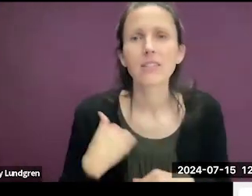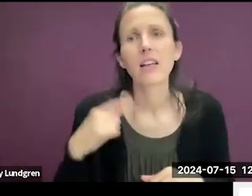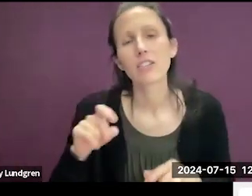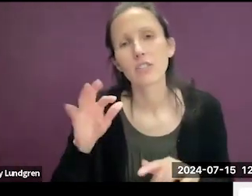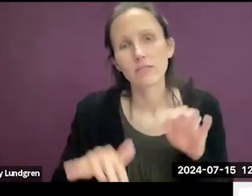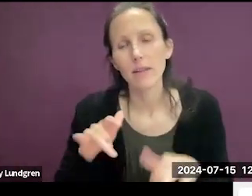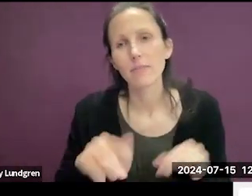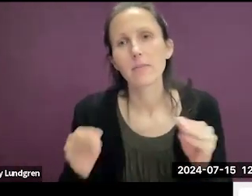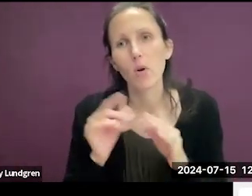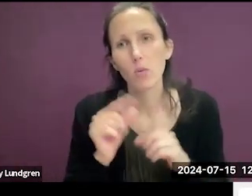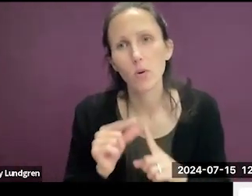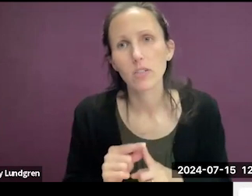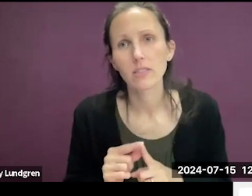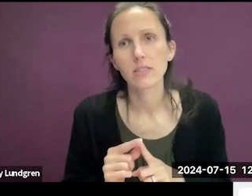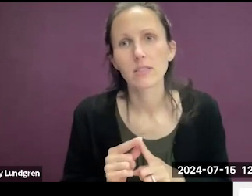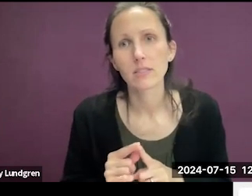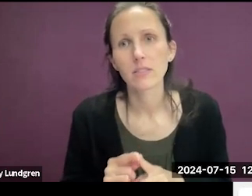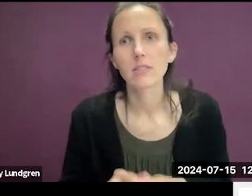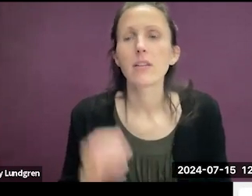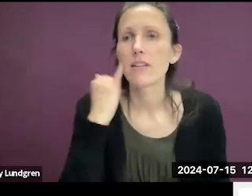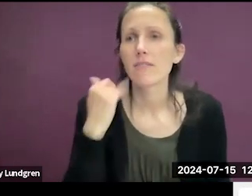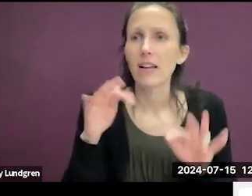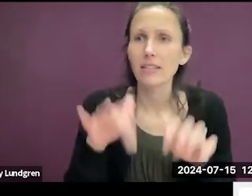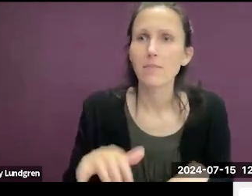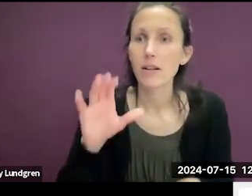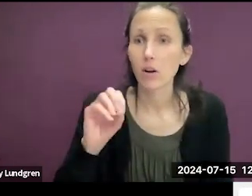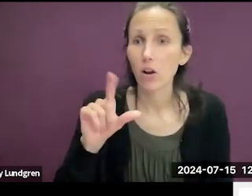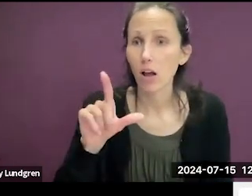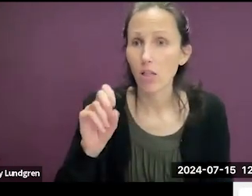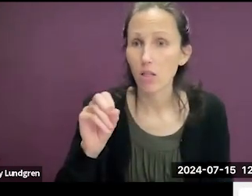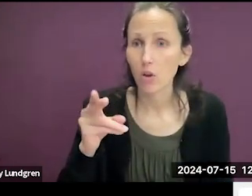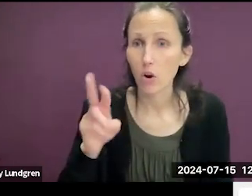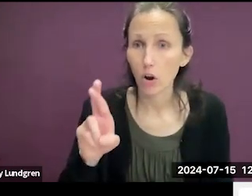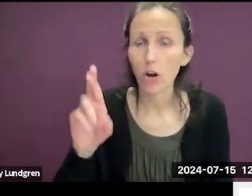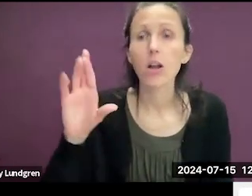So if I type in "color contrast," it will hopefully pop up here.